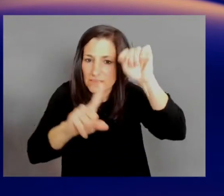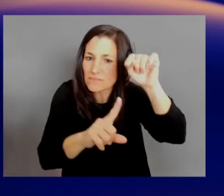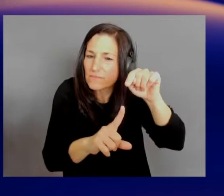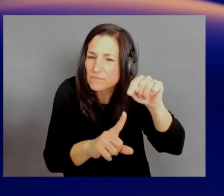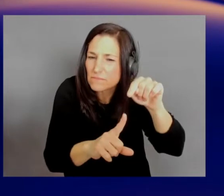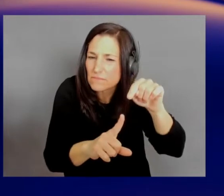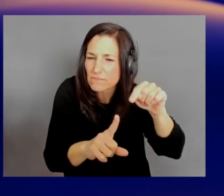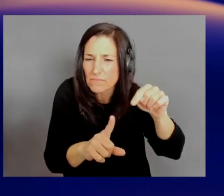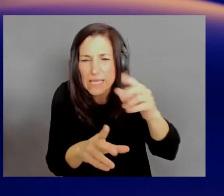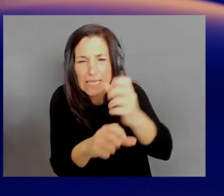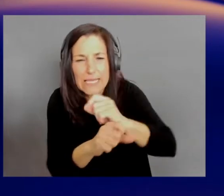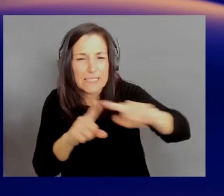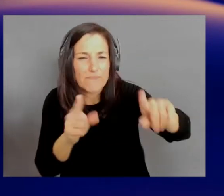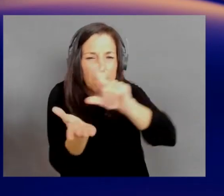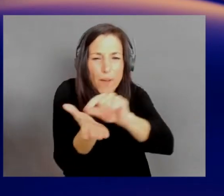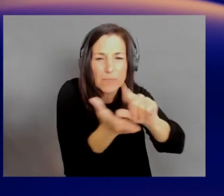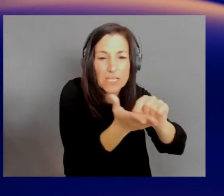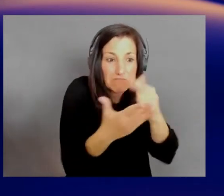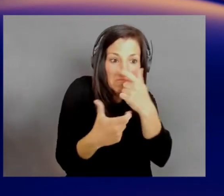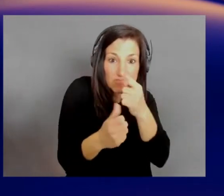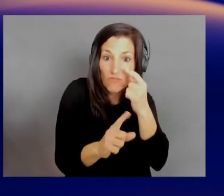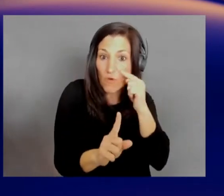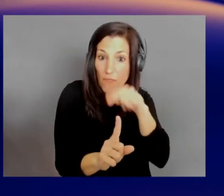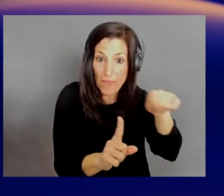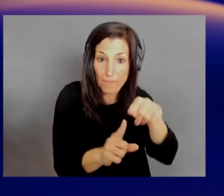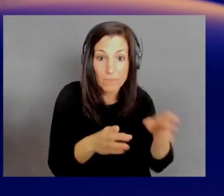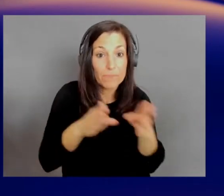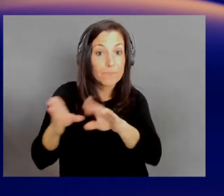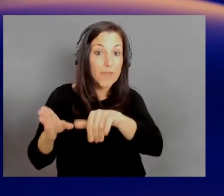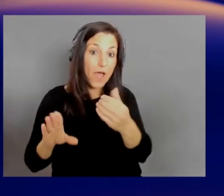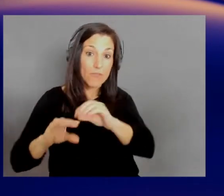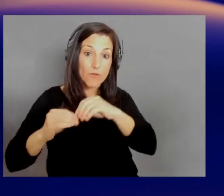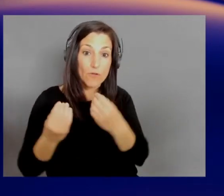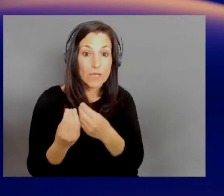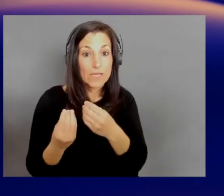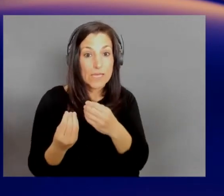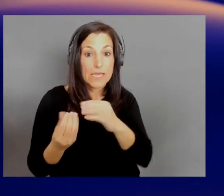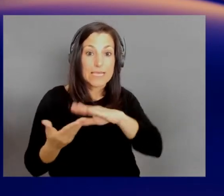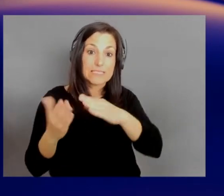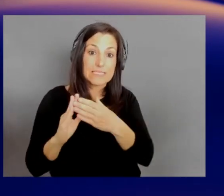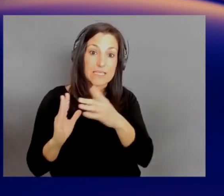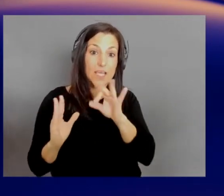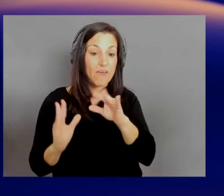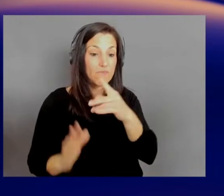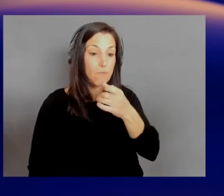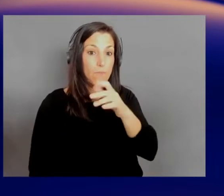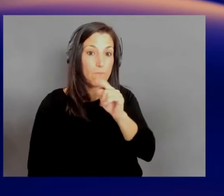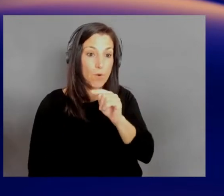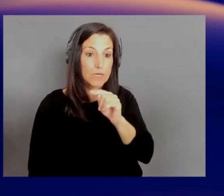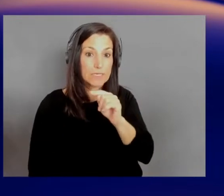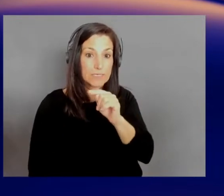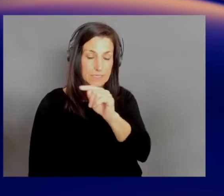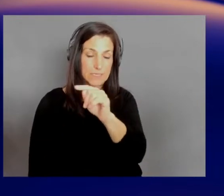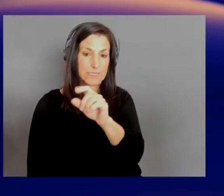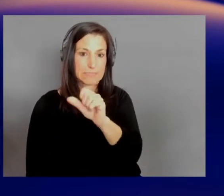We have organizations like City of Port St. Lucie, that's using video communications for connecting with their citizens.